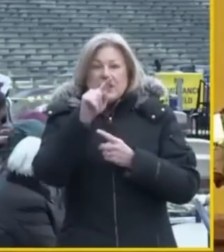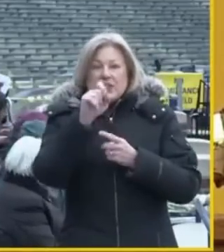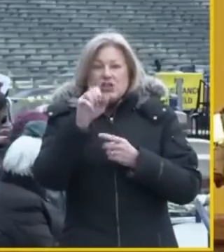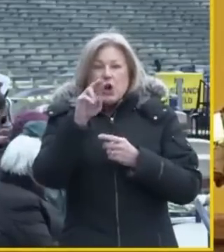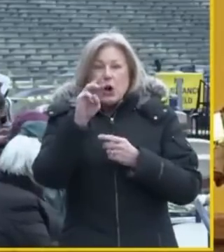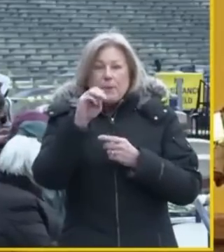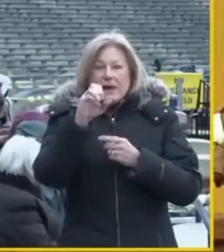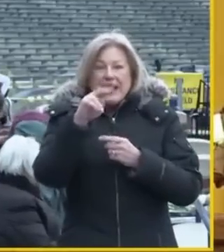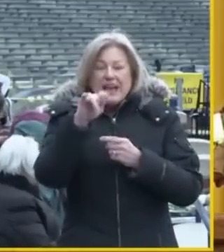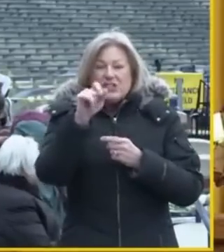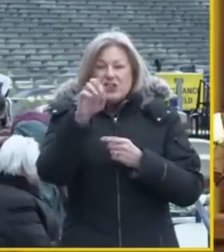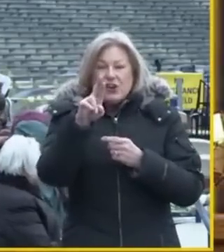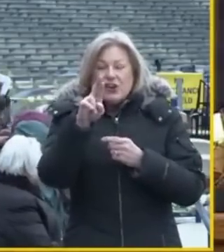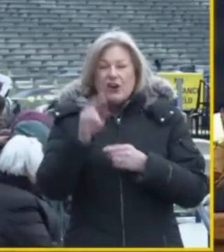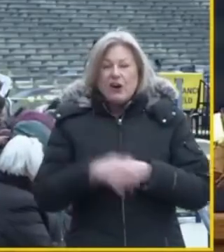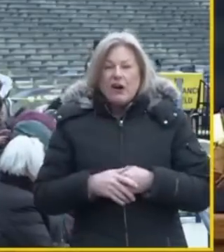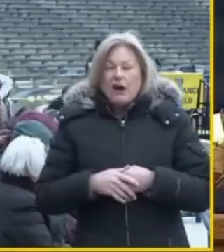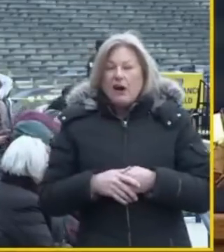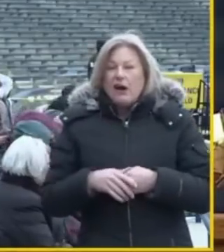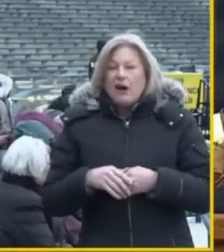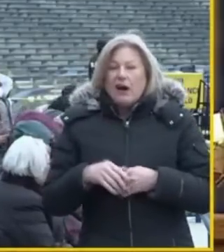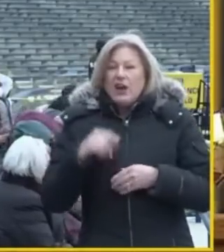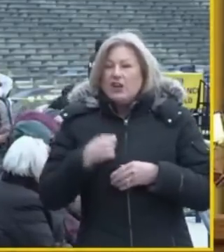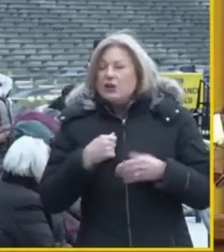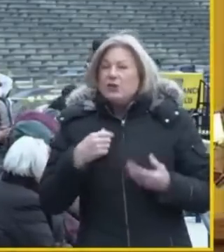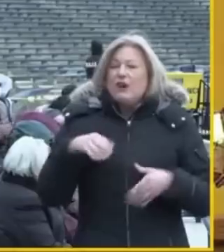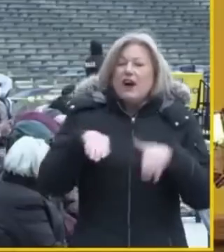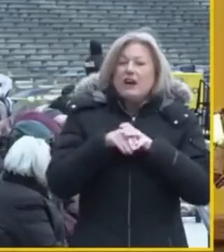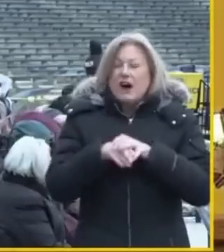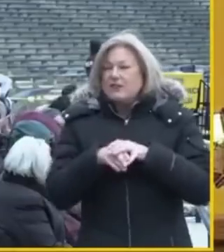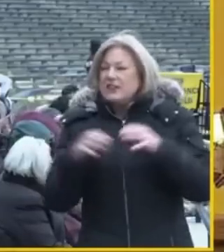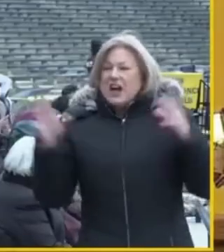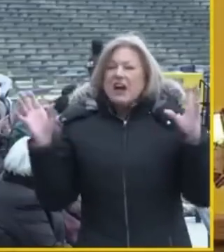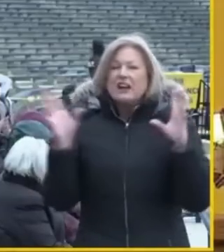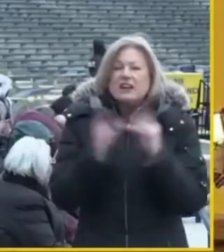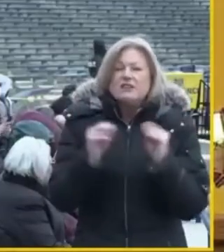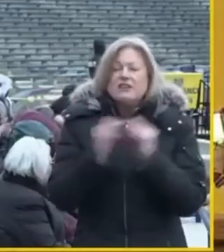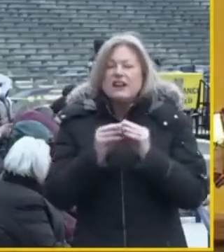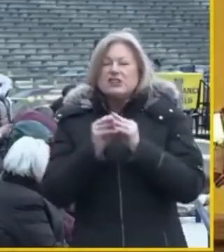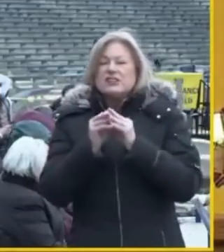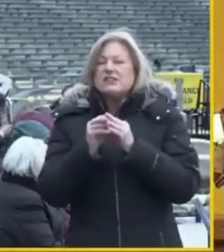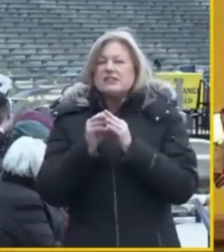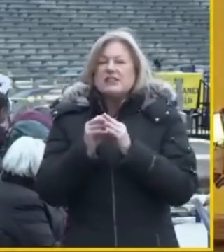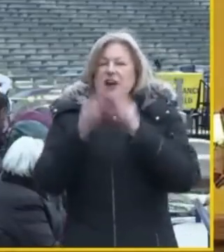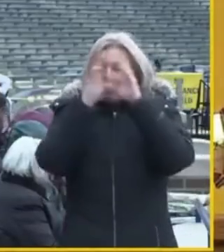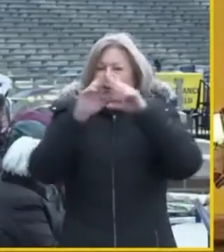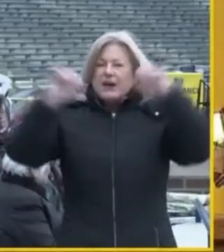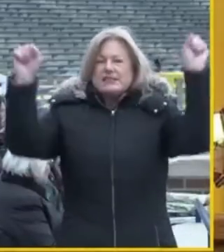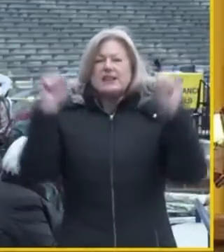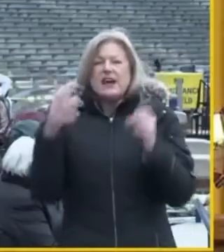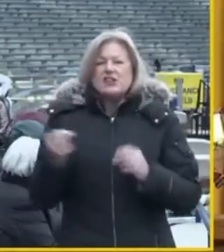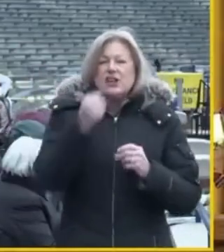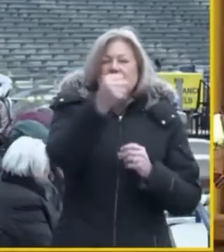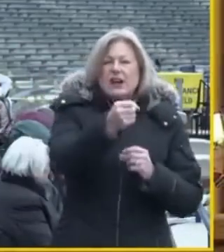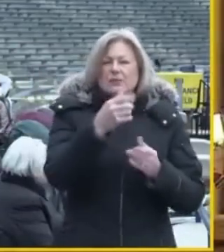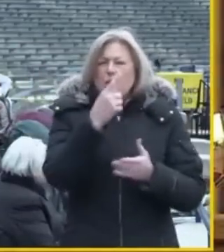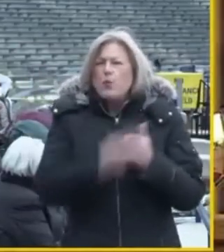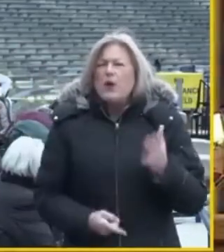You have covered riots, conventions, inaugurations, and given countless speeches before. What are you afraid of?